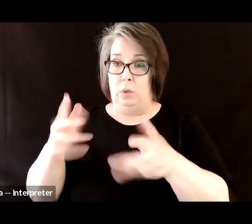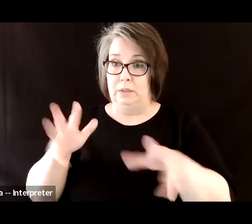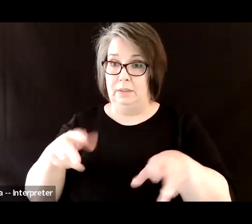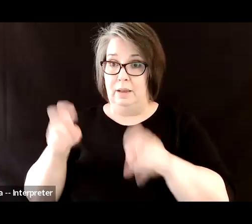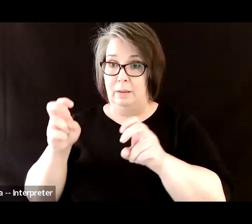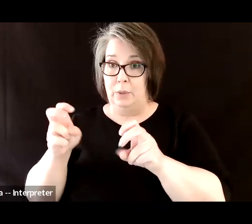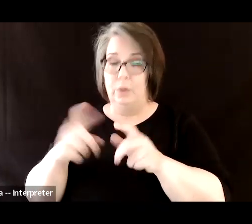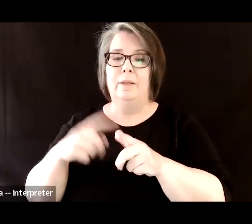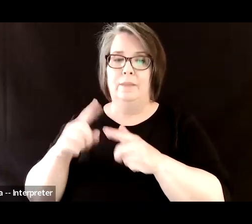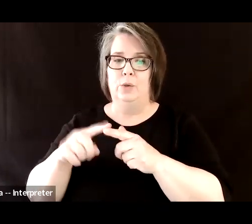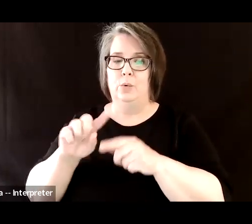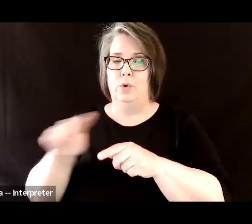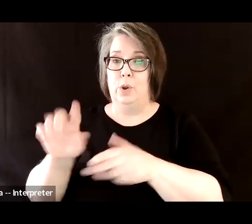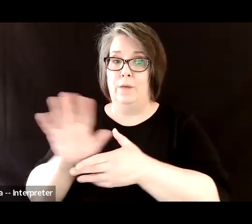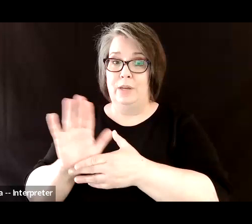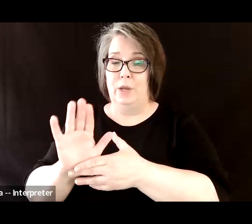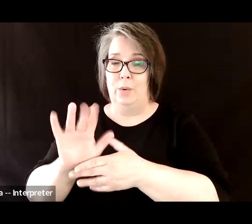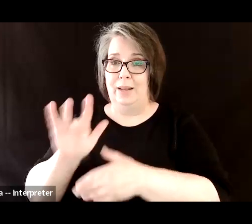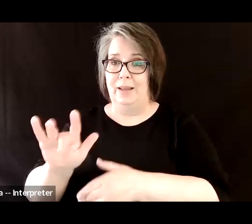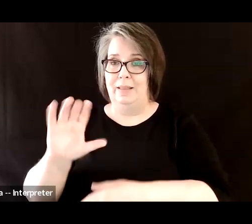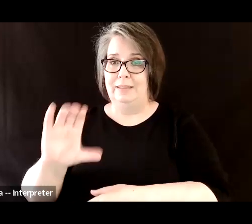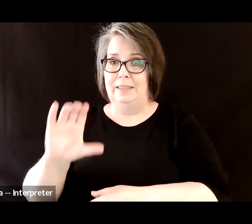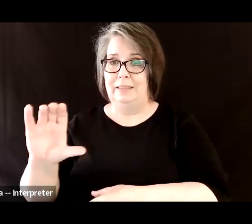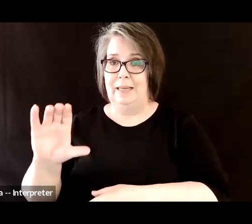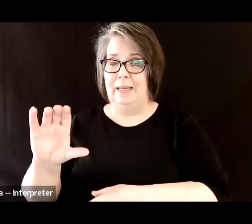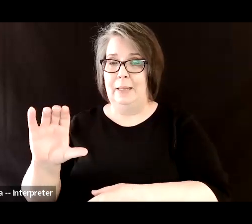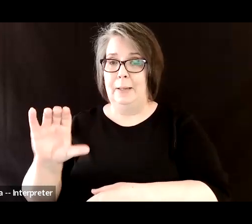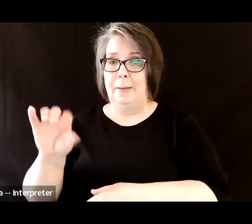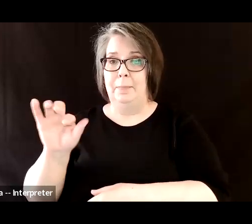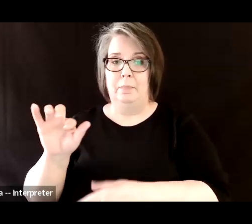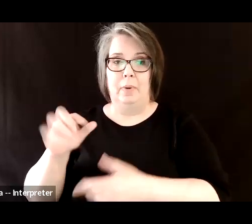video and toggle the CC button to make sure that the captions